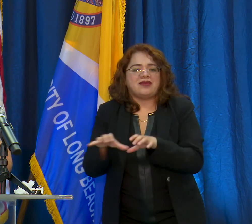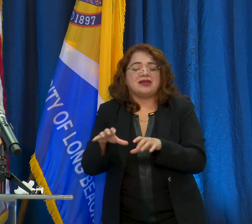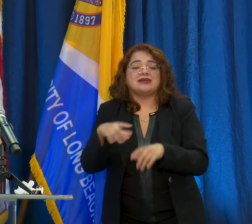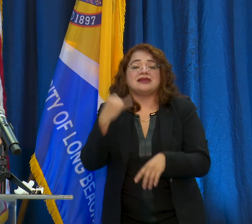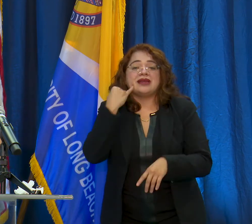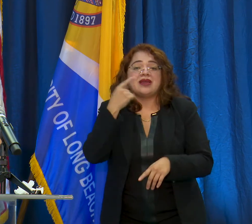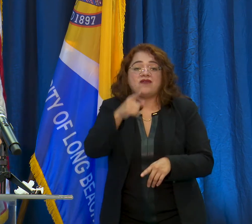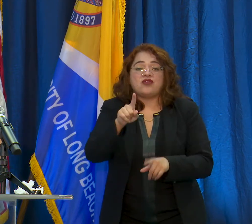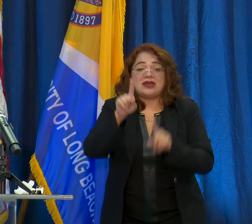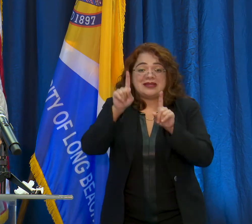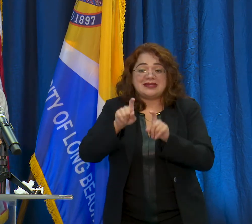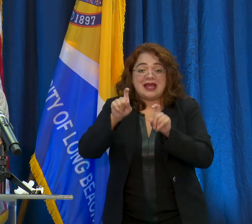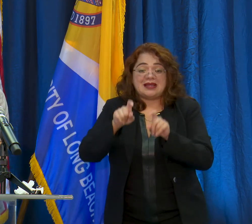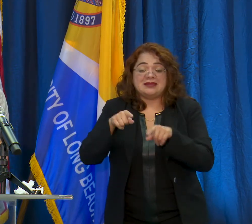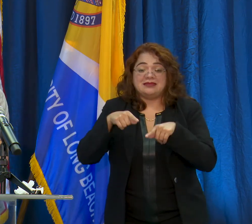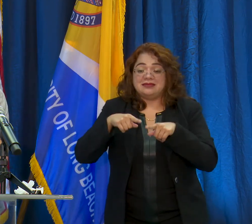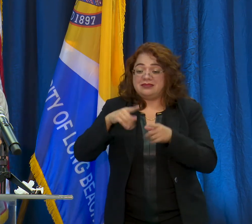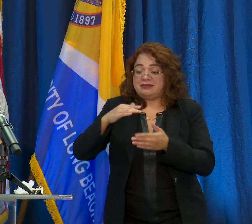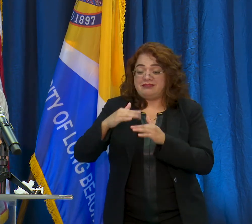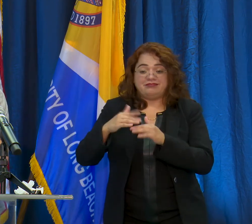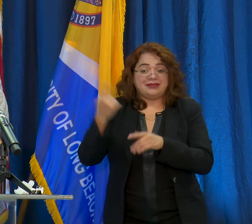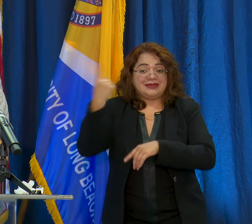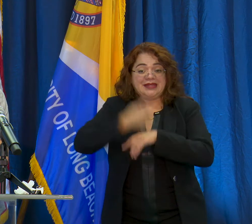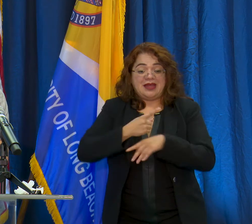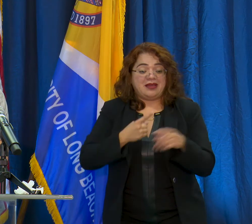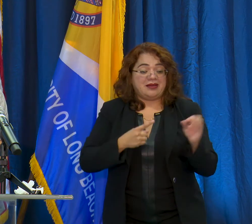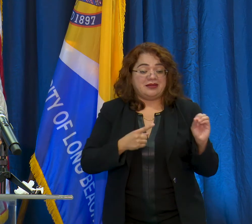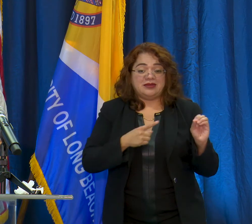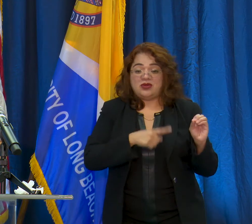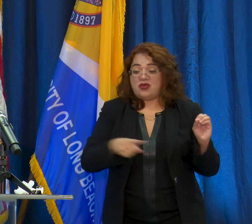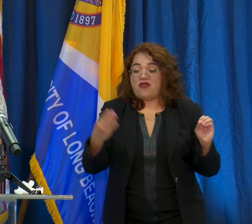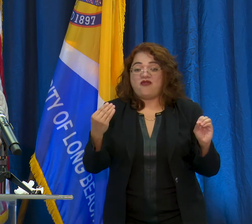that time, now you're going to do the isolation. You